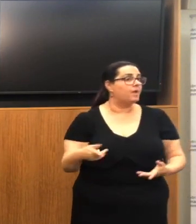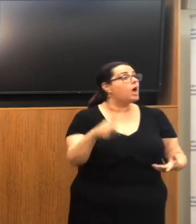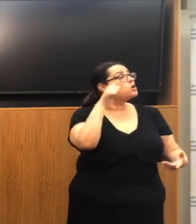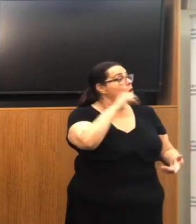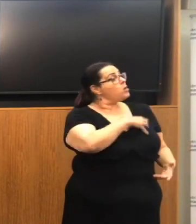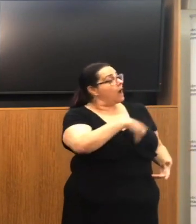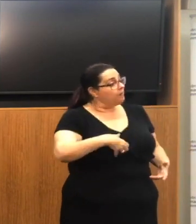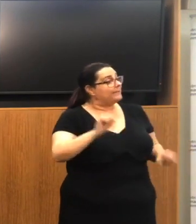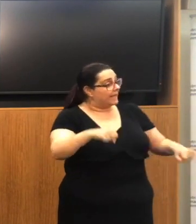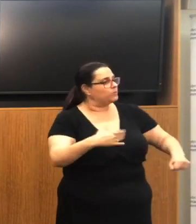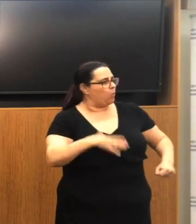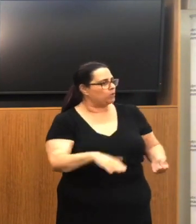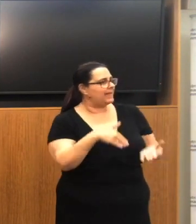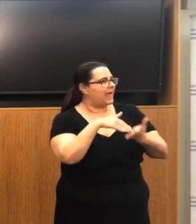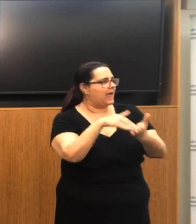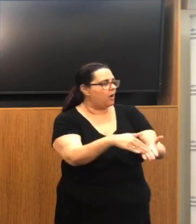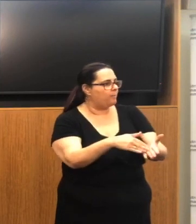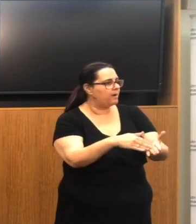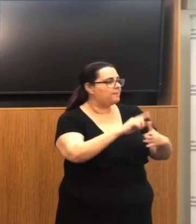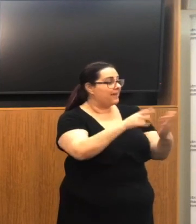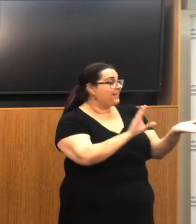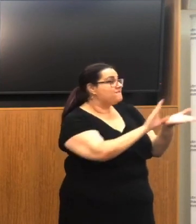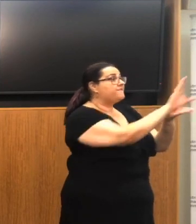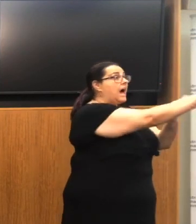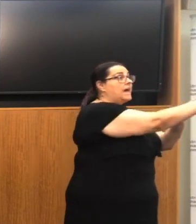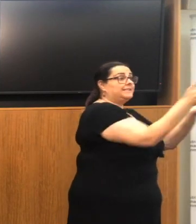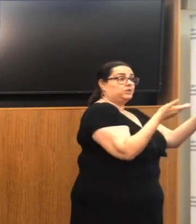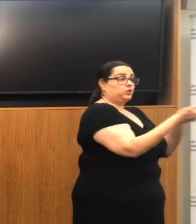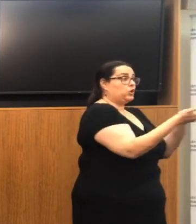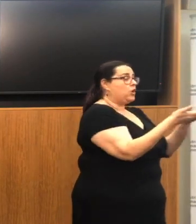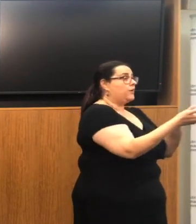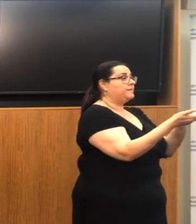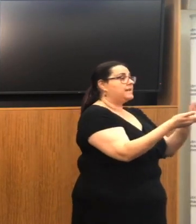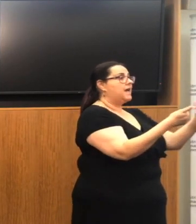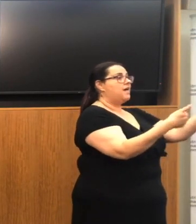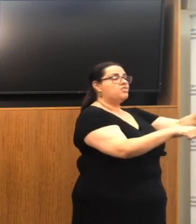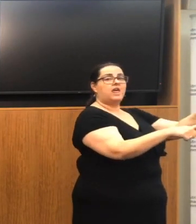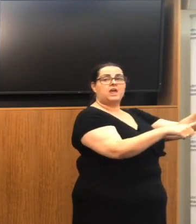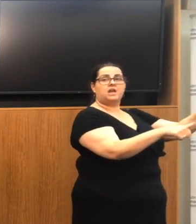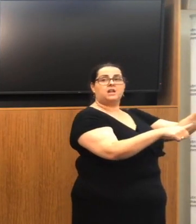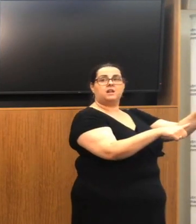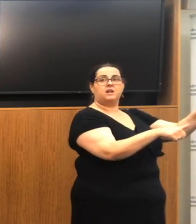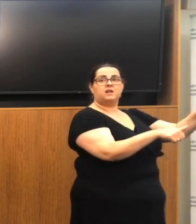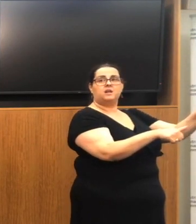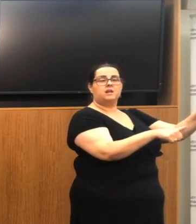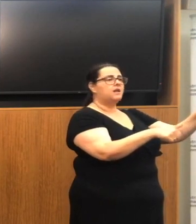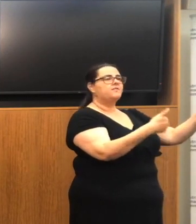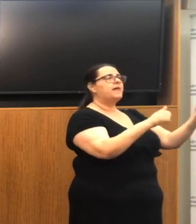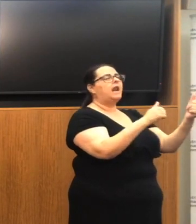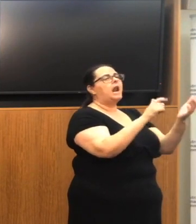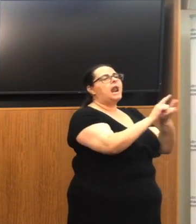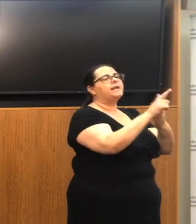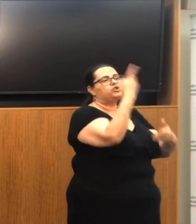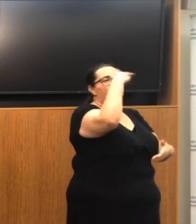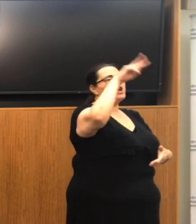but then they found the services and then suddenly they decide for economic regressionalism we have to cut